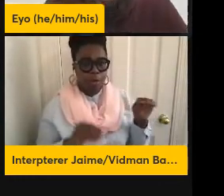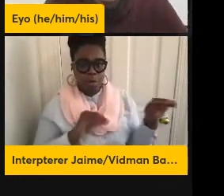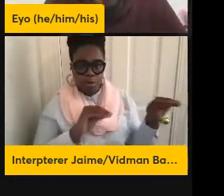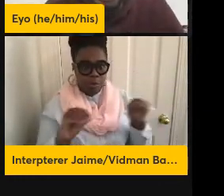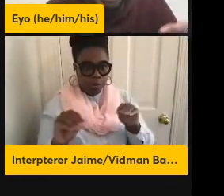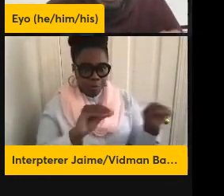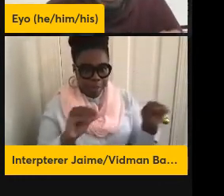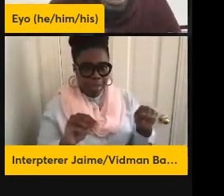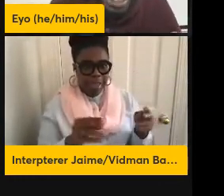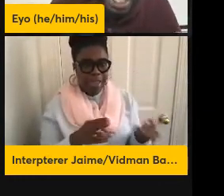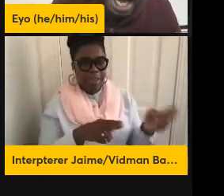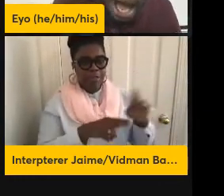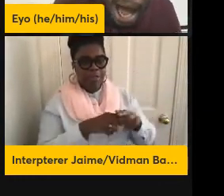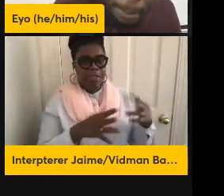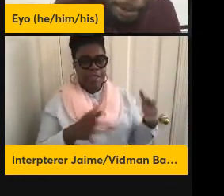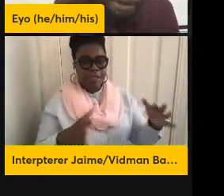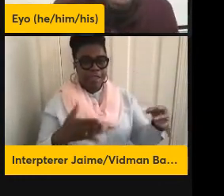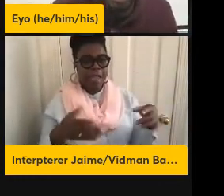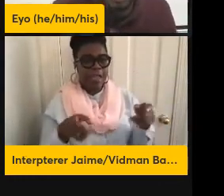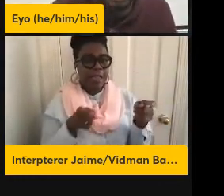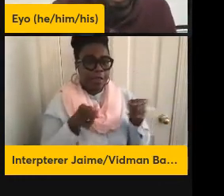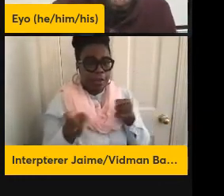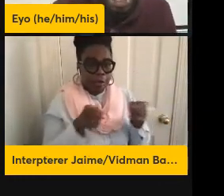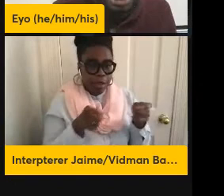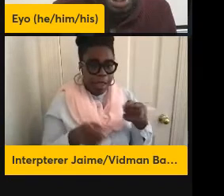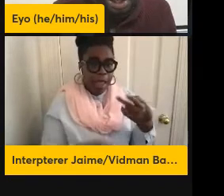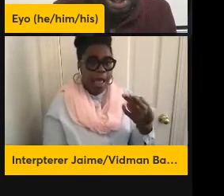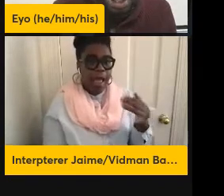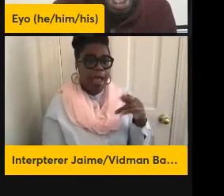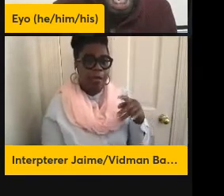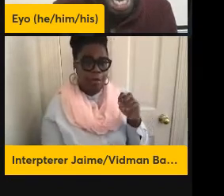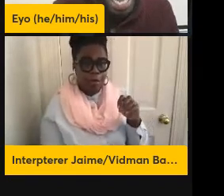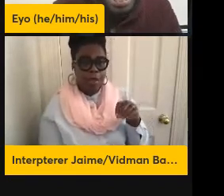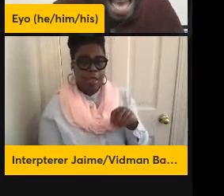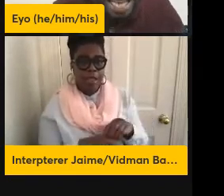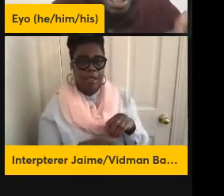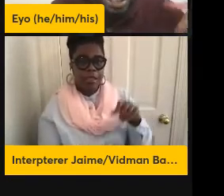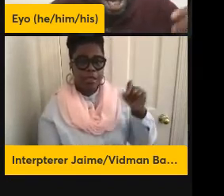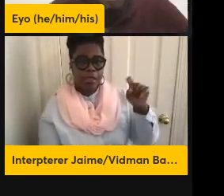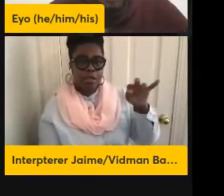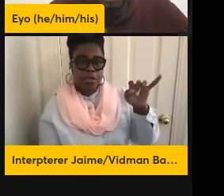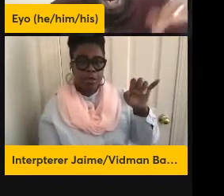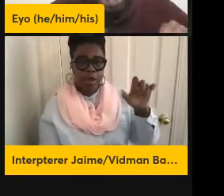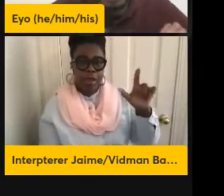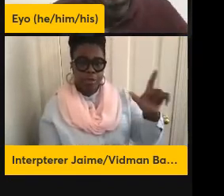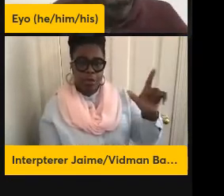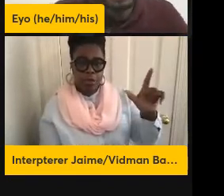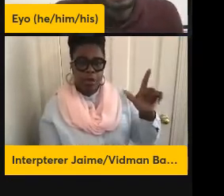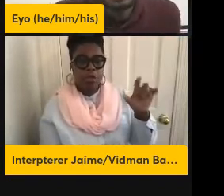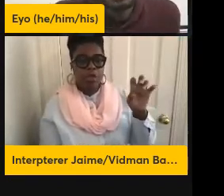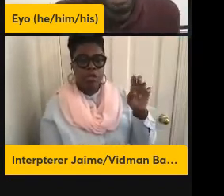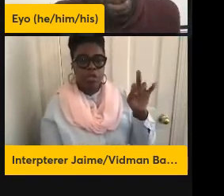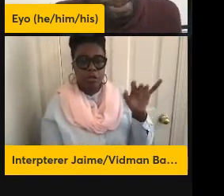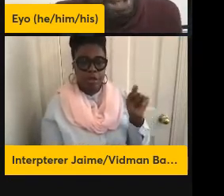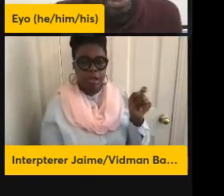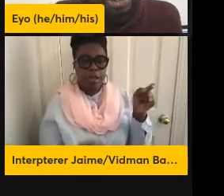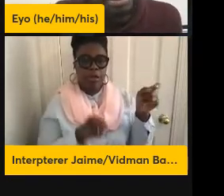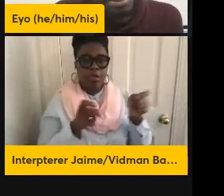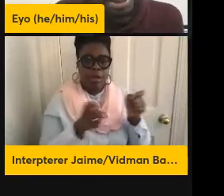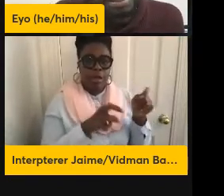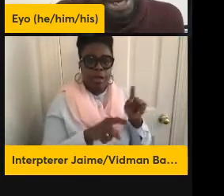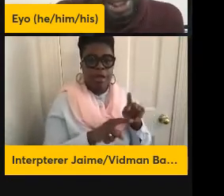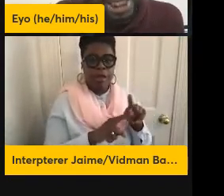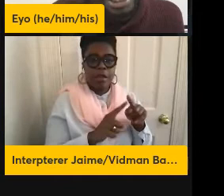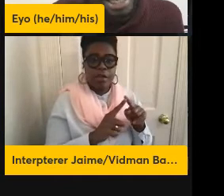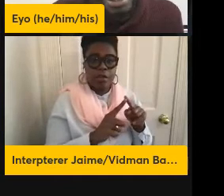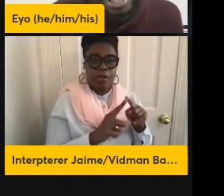regulated by hyperfunction in the striatal circuit, and that itself is regulated by the perturbation in the microbial density